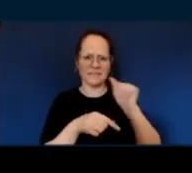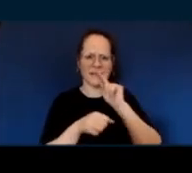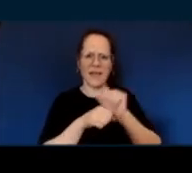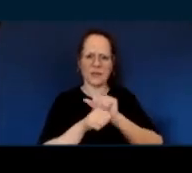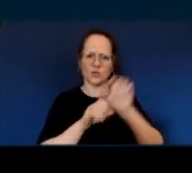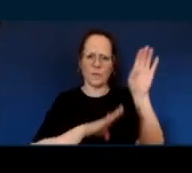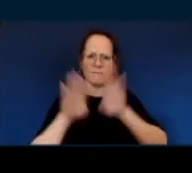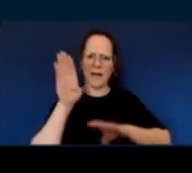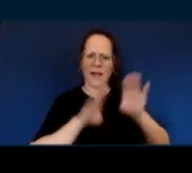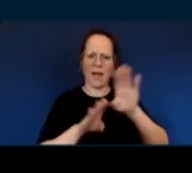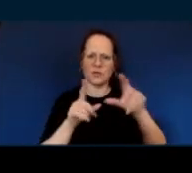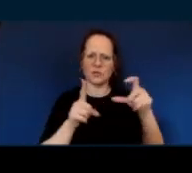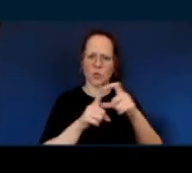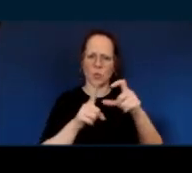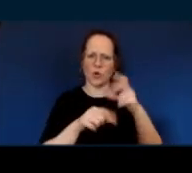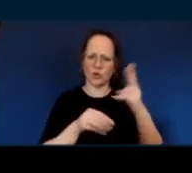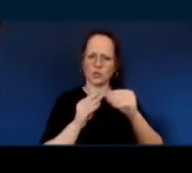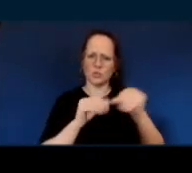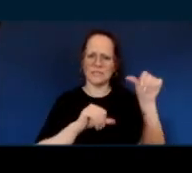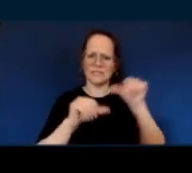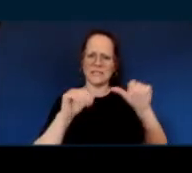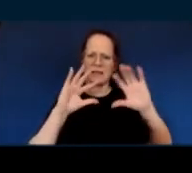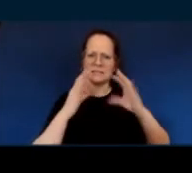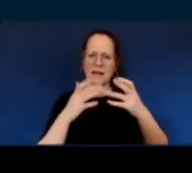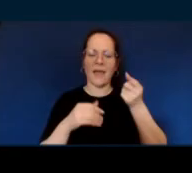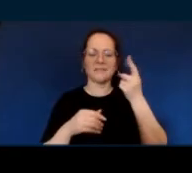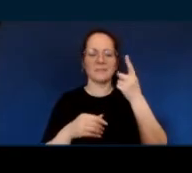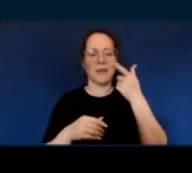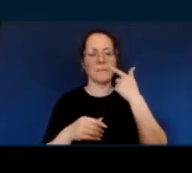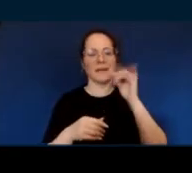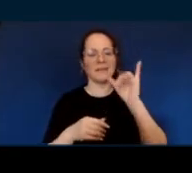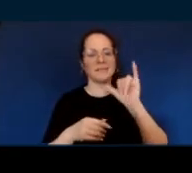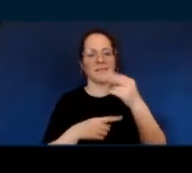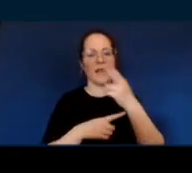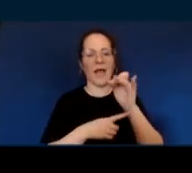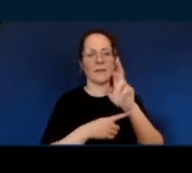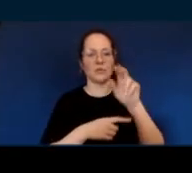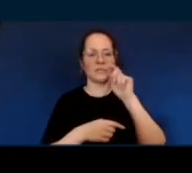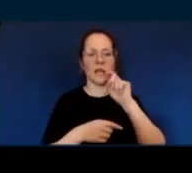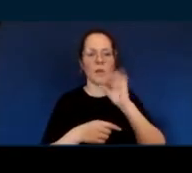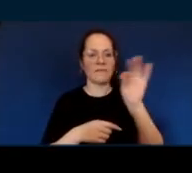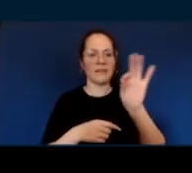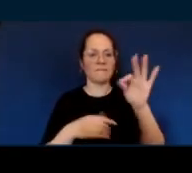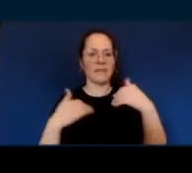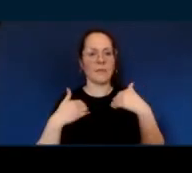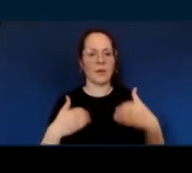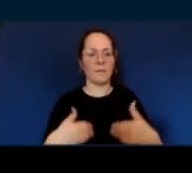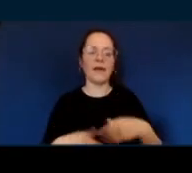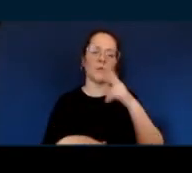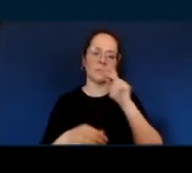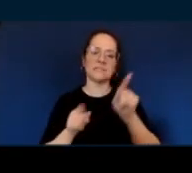USED IN SCIENCE CLASS BUT BECAUSE OF THE THIS HYPER SEXUALIZATION OF THE BODY IT WAS SEEN AS INAPPROPRIATE.